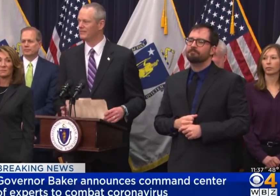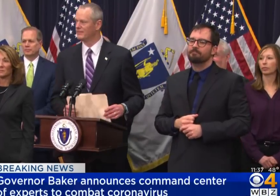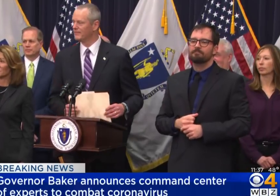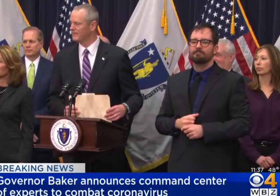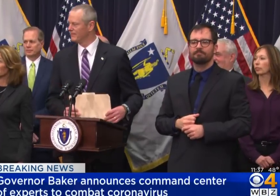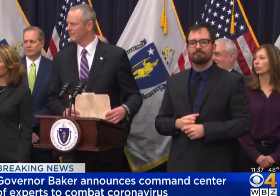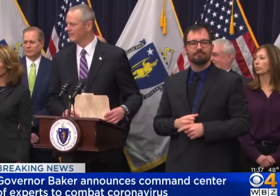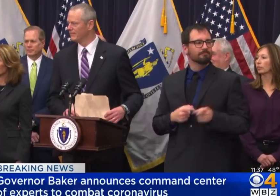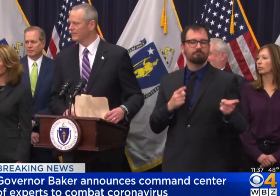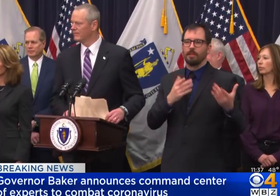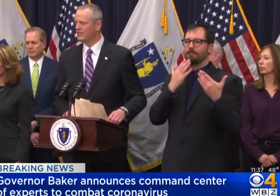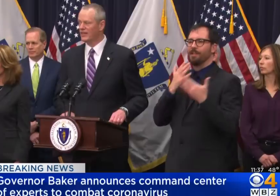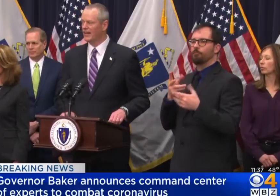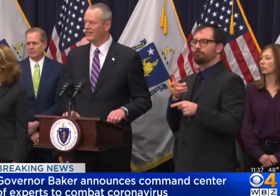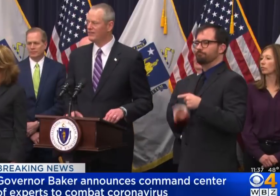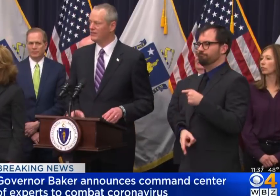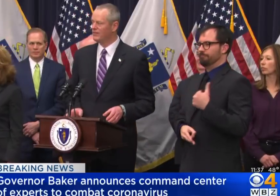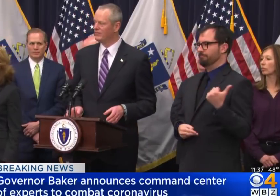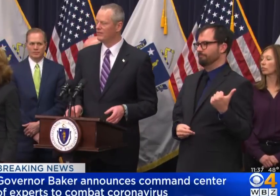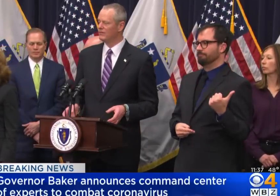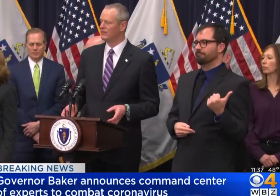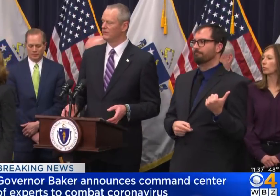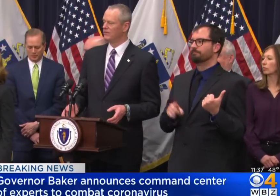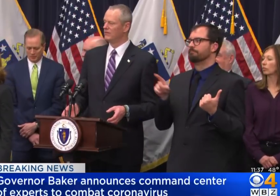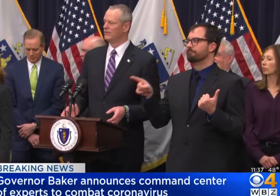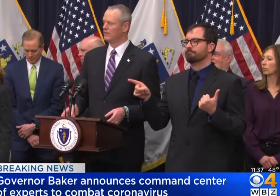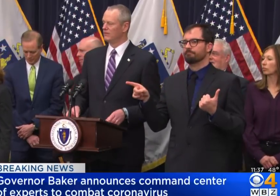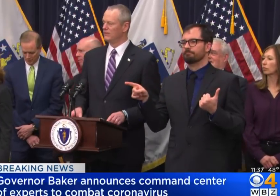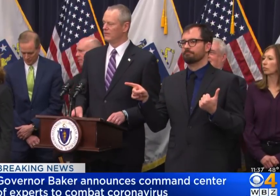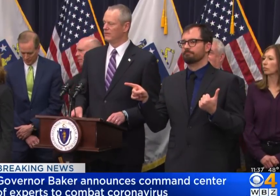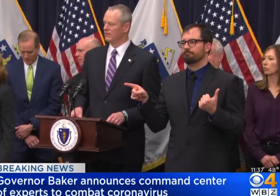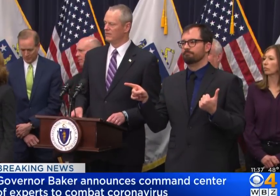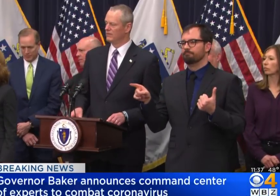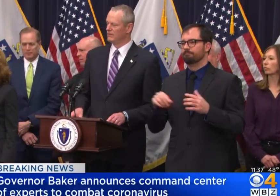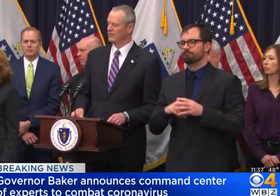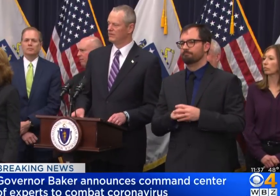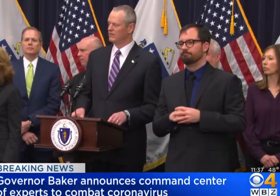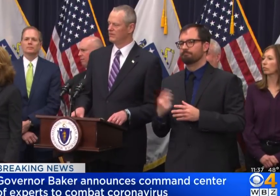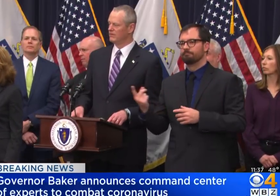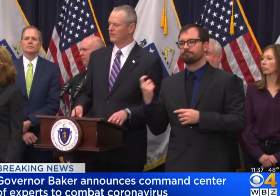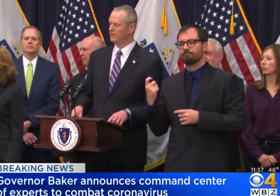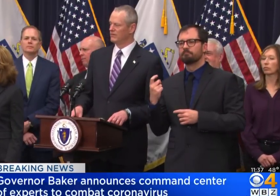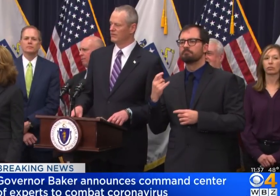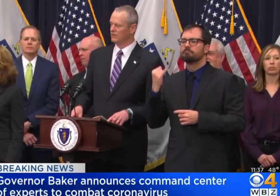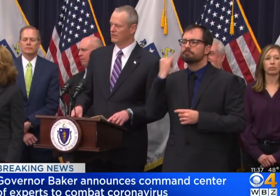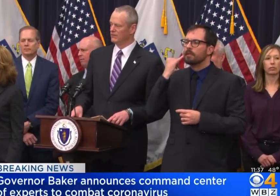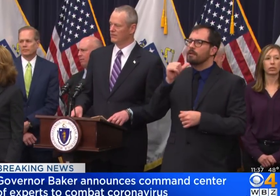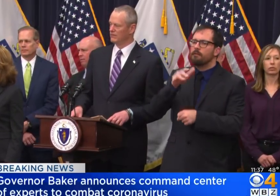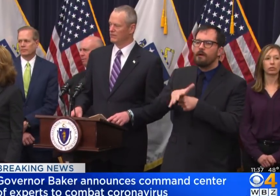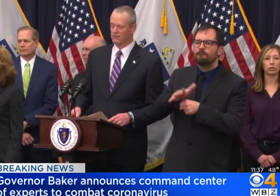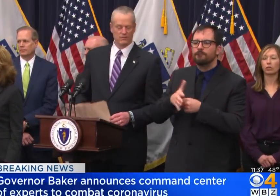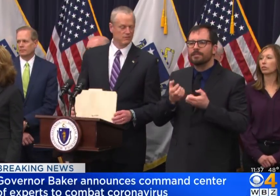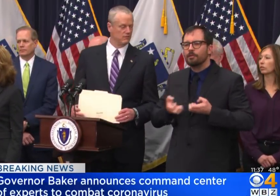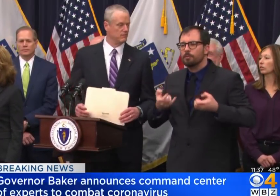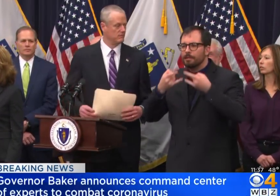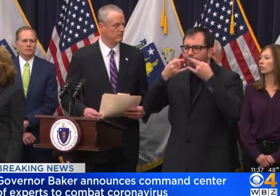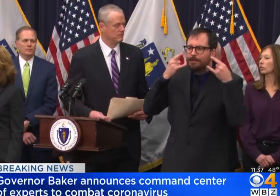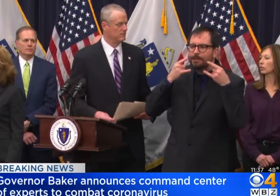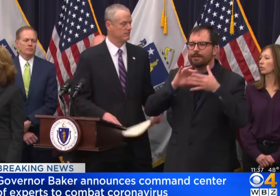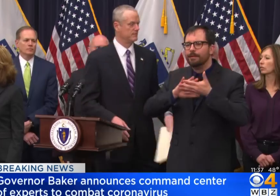PEOPLE TO ACT ON THE SAME WAY AND THE SAME BEHAVIOR THAT WE'RE PROPOSING FOR EVERYBODY ELSE. THANK YOU! THANKS, GUYS.